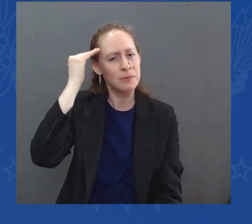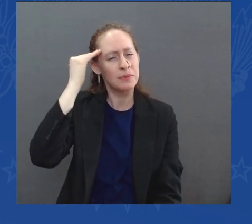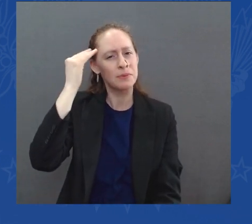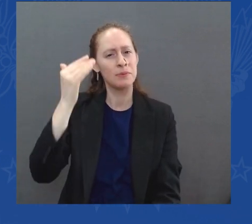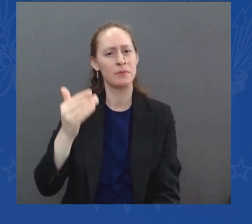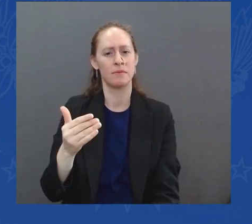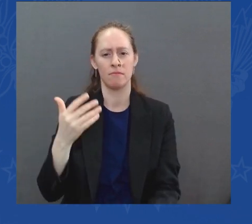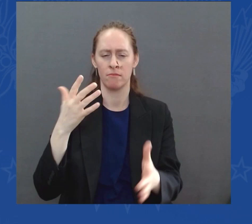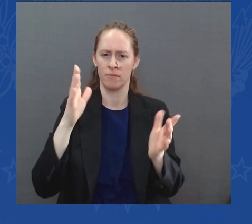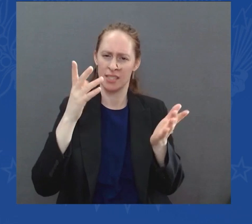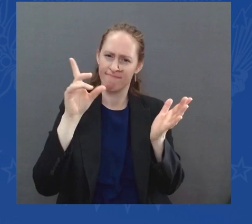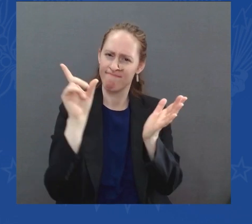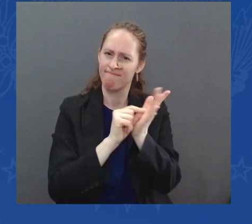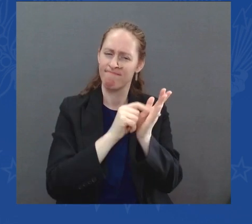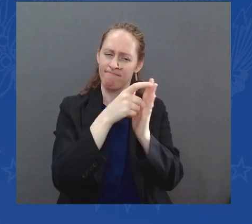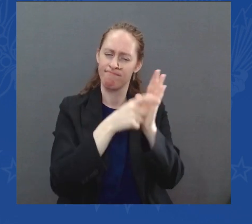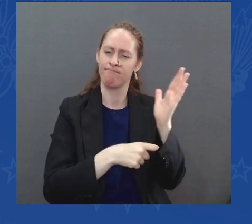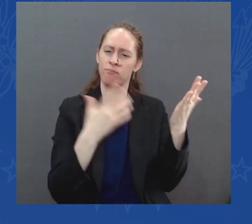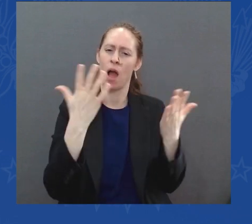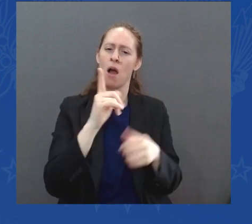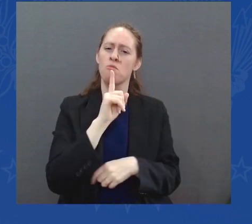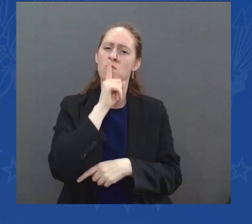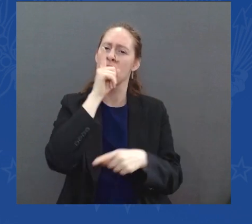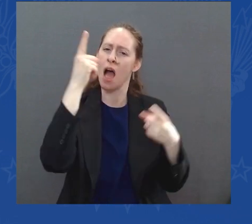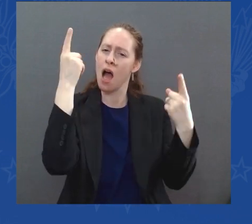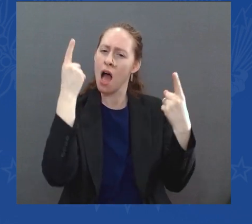Truth that lynching was being used as an excuse